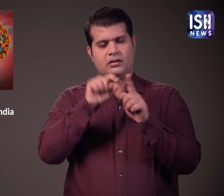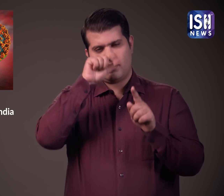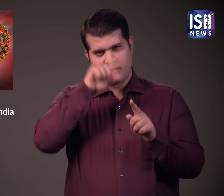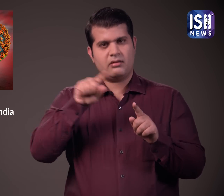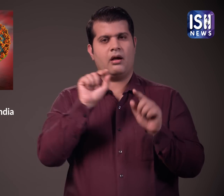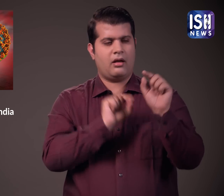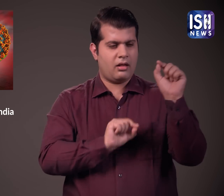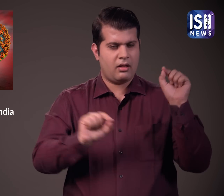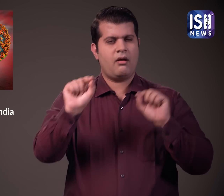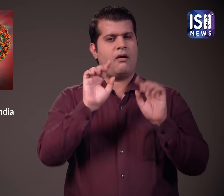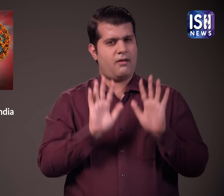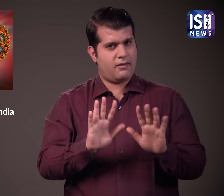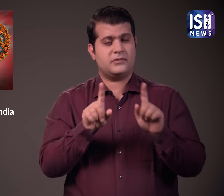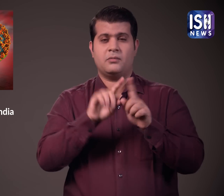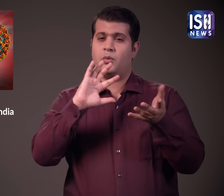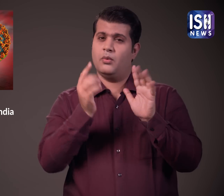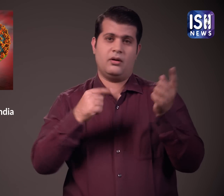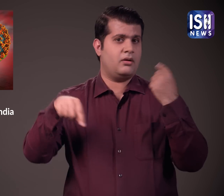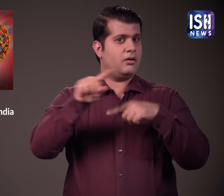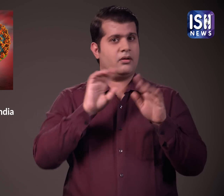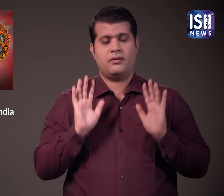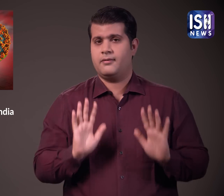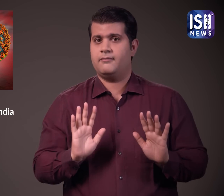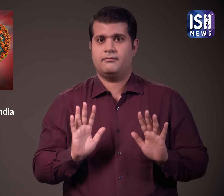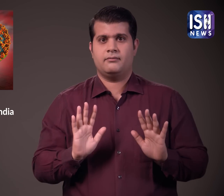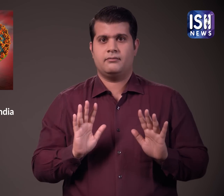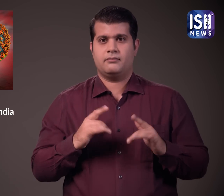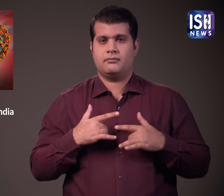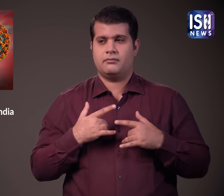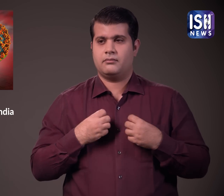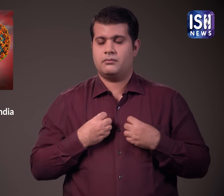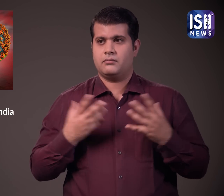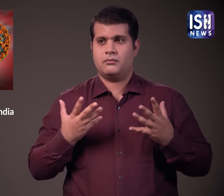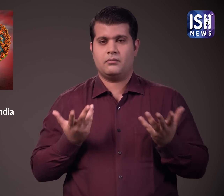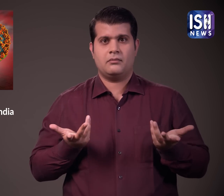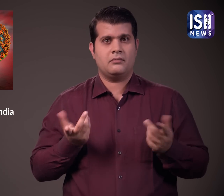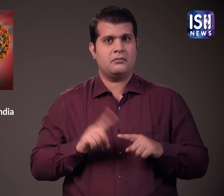Similarly, these cases are also found in India and around the world. How shocking!